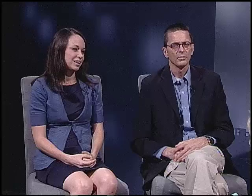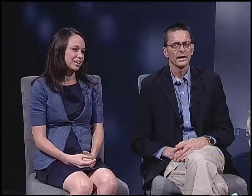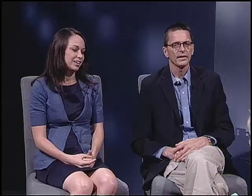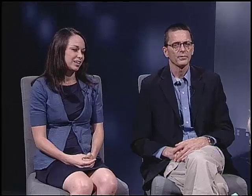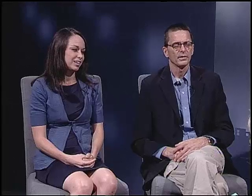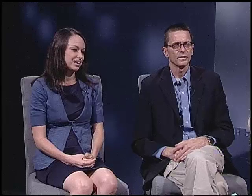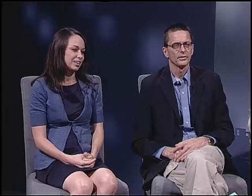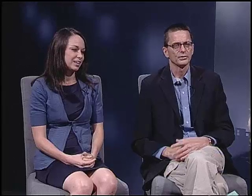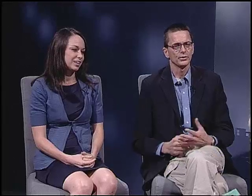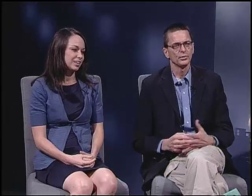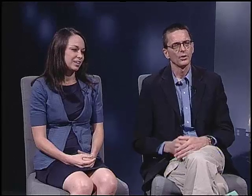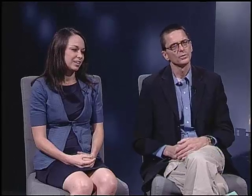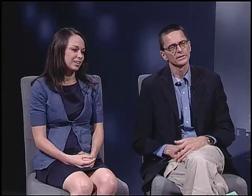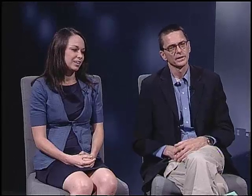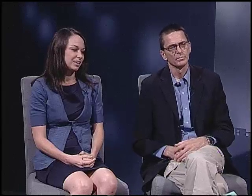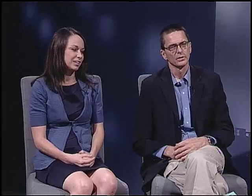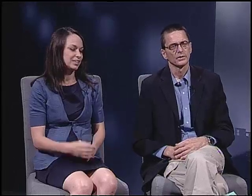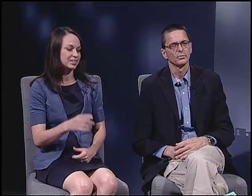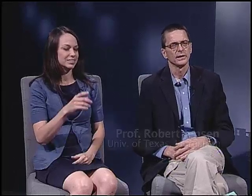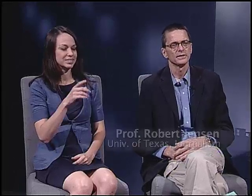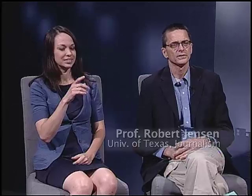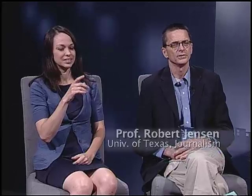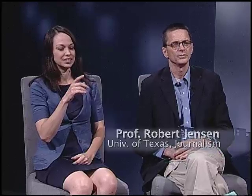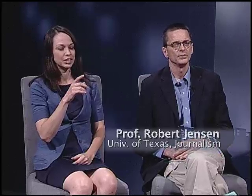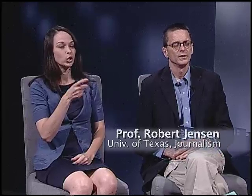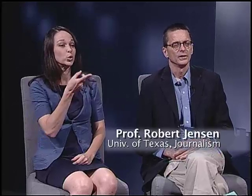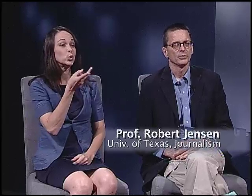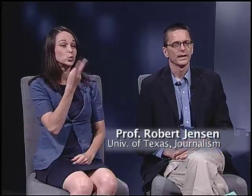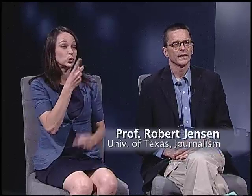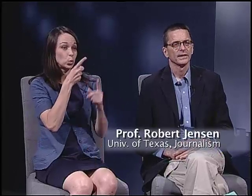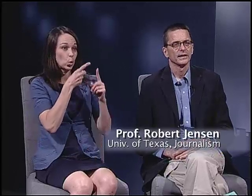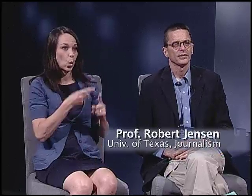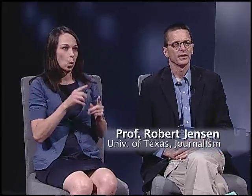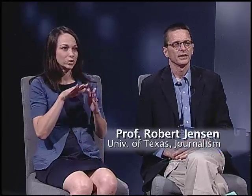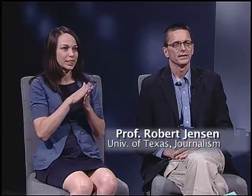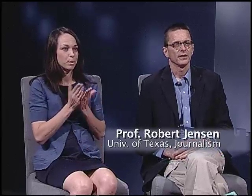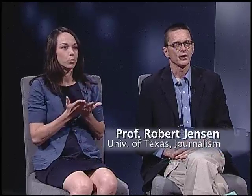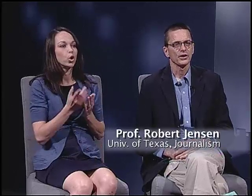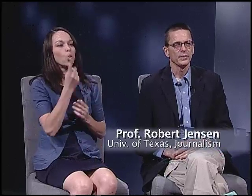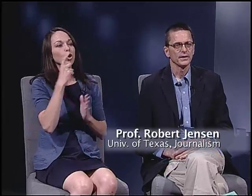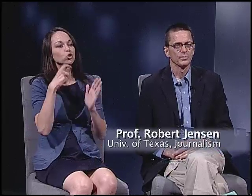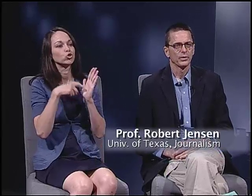Well, I think there are two goals in the book. One is to recognize that arguing is more